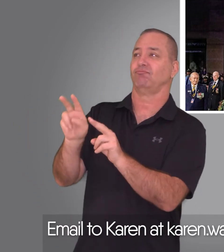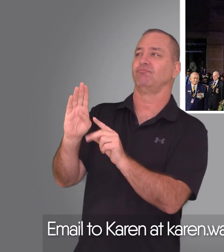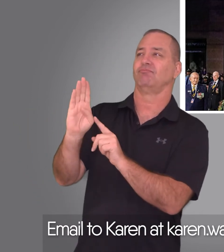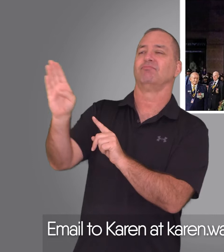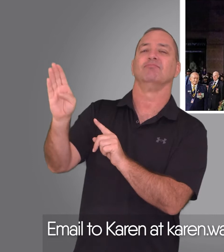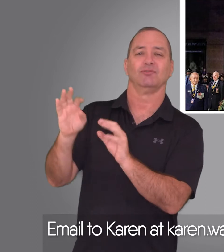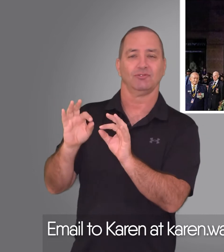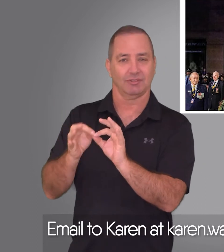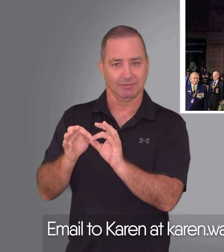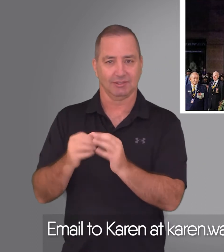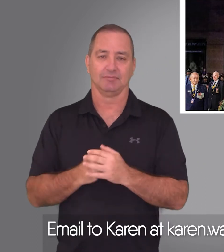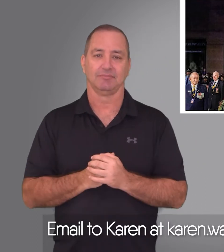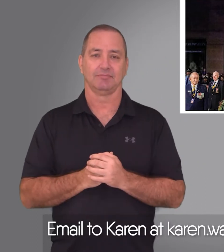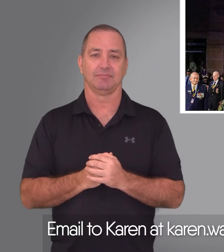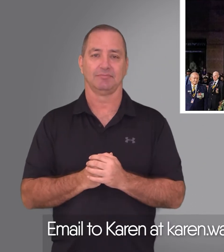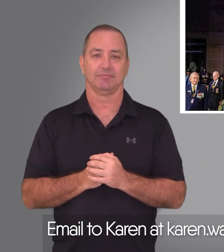that particular area so you can access the interpreters.